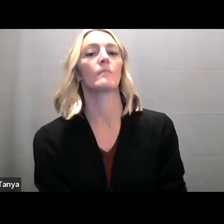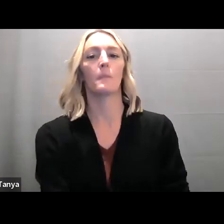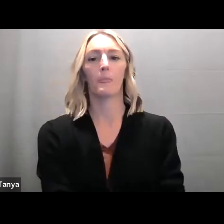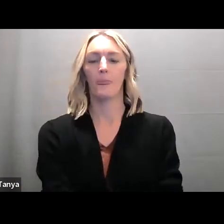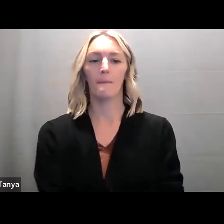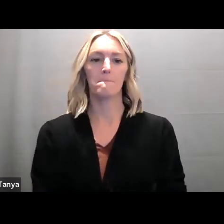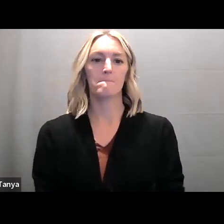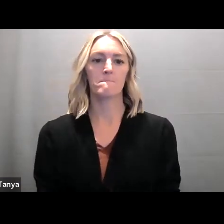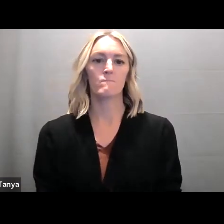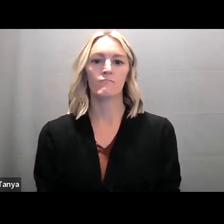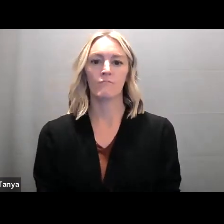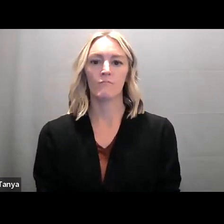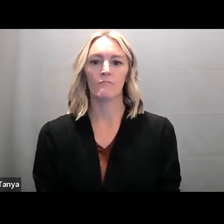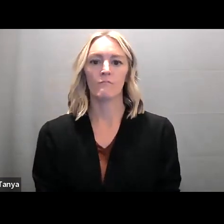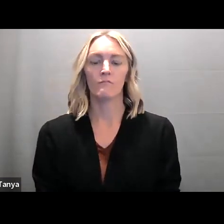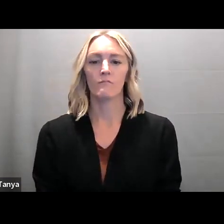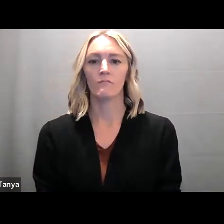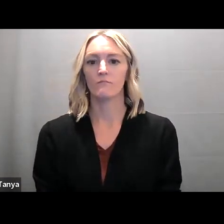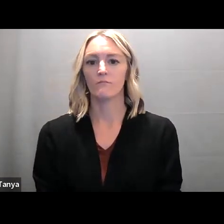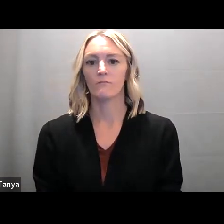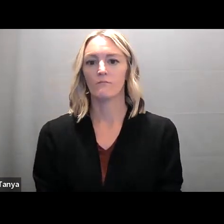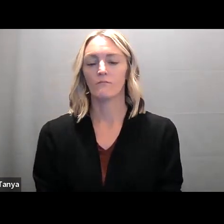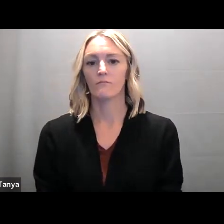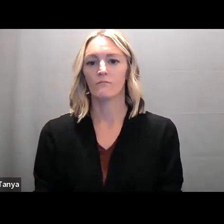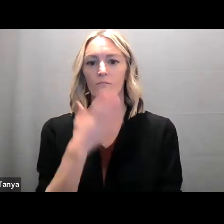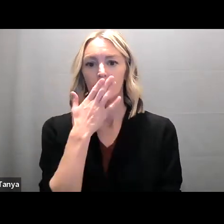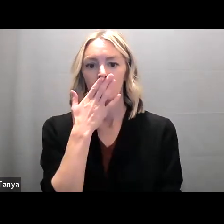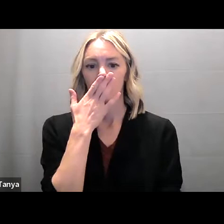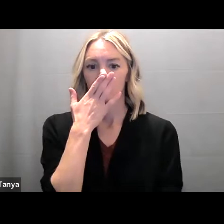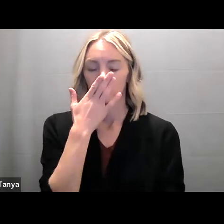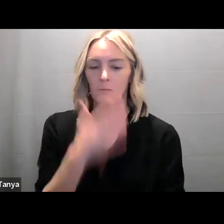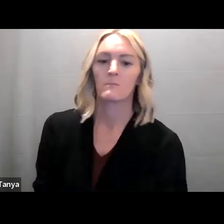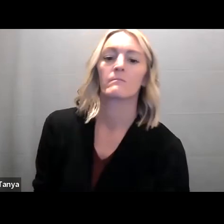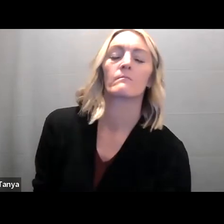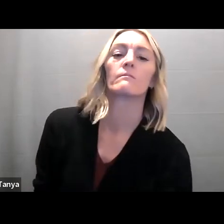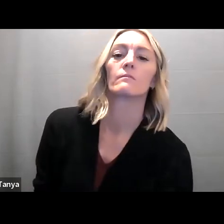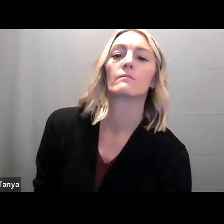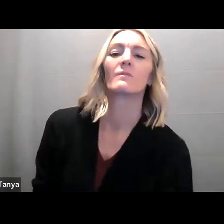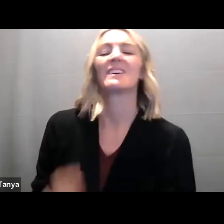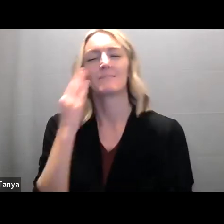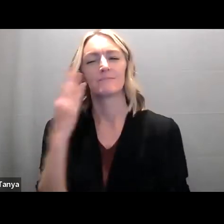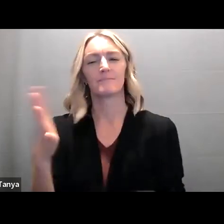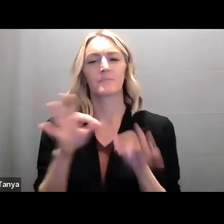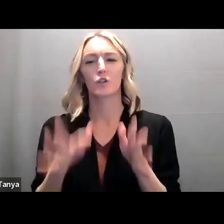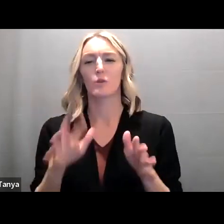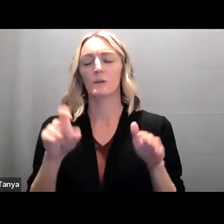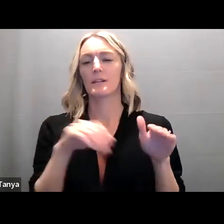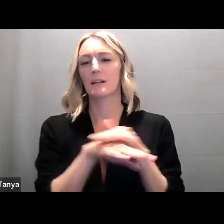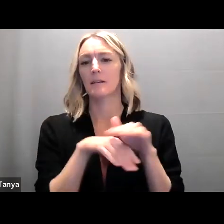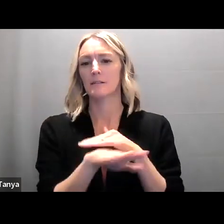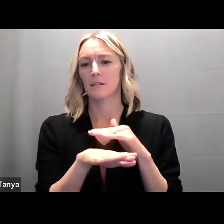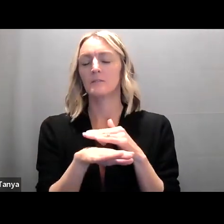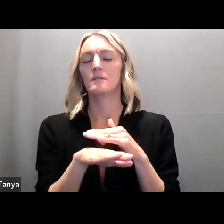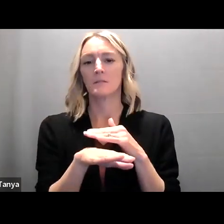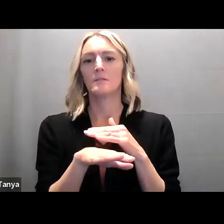And just to plug there's an interpreter who needs will need access to using her camera